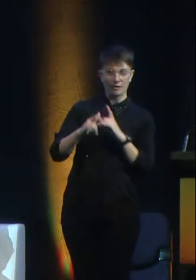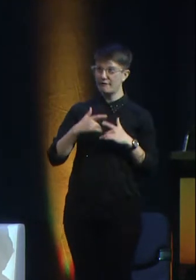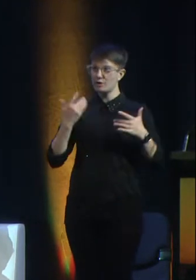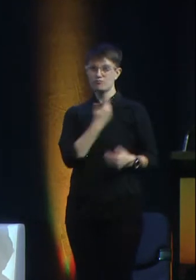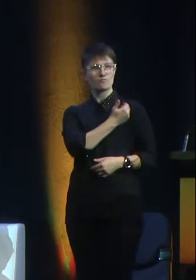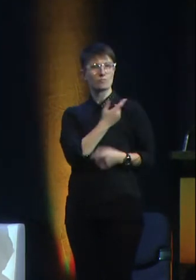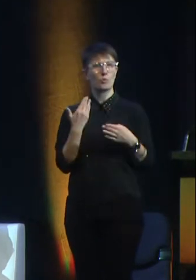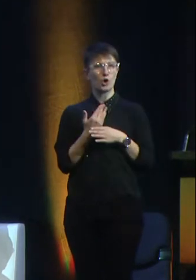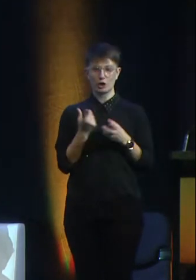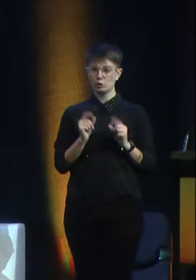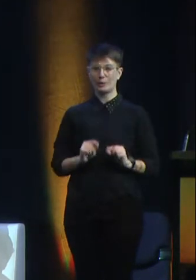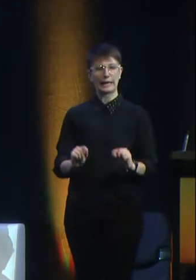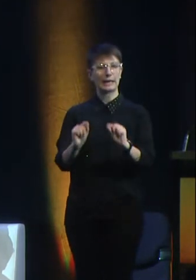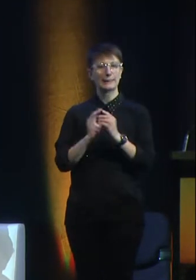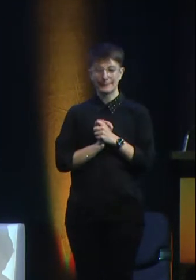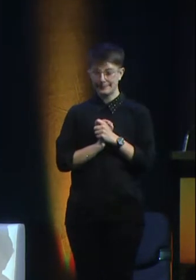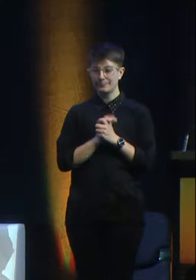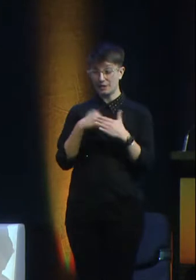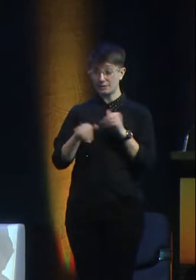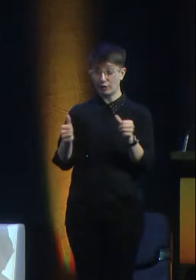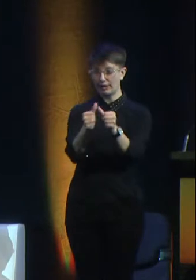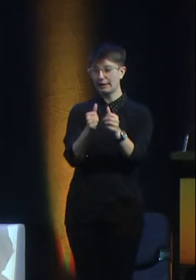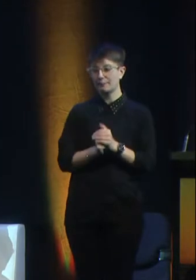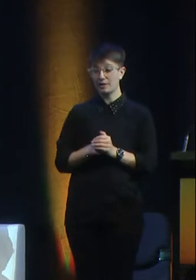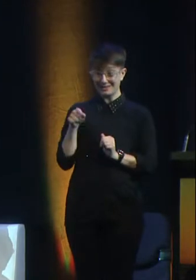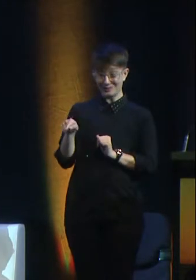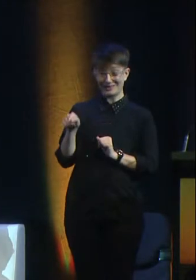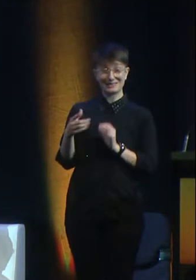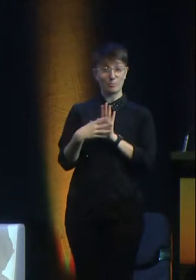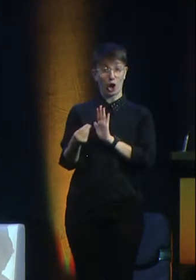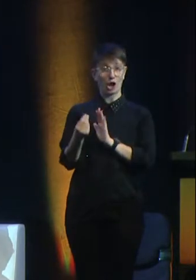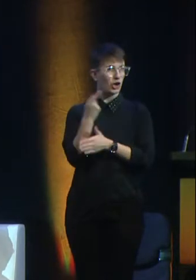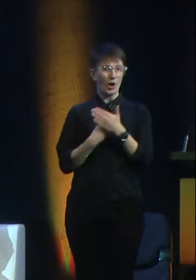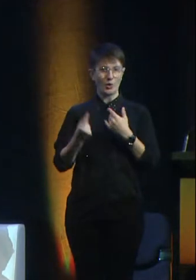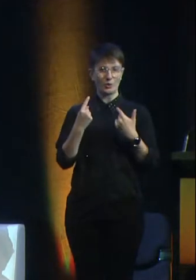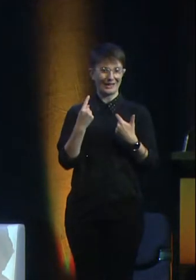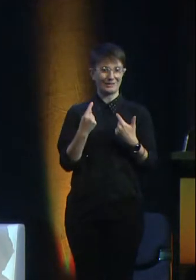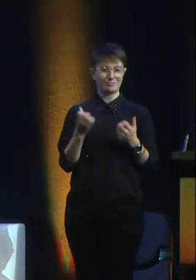a transition is a model not only for our country but also the world right now, and I see workers